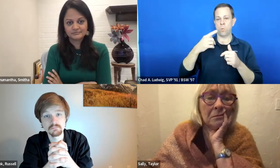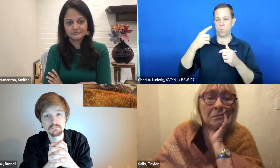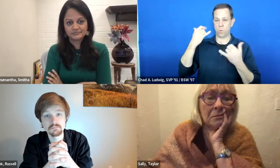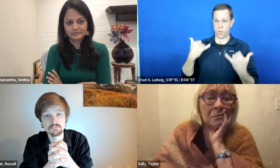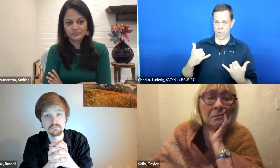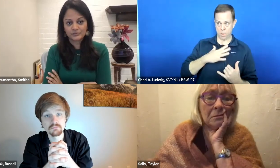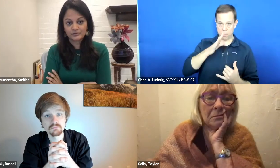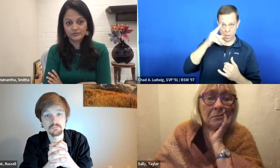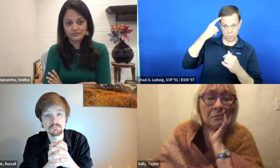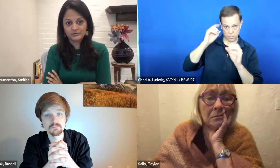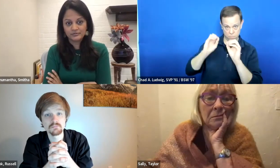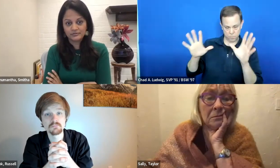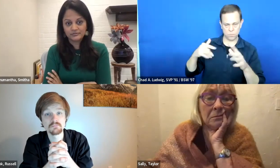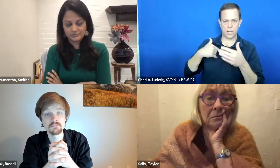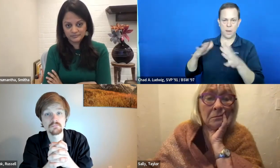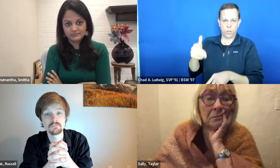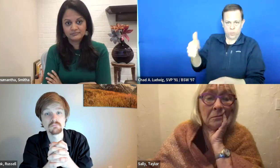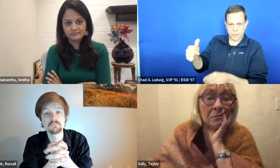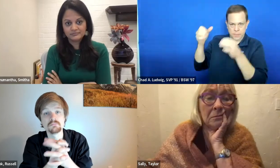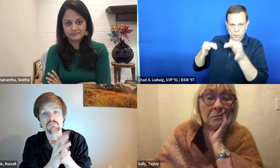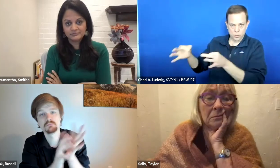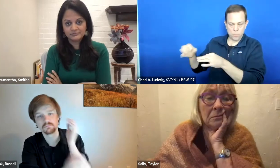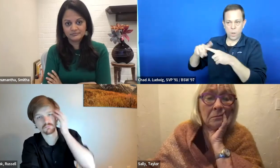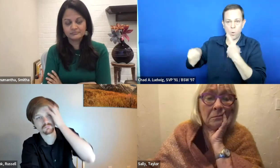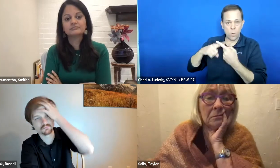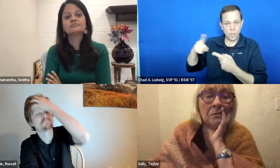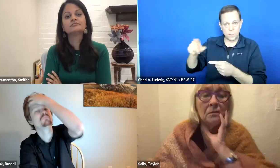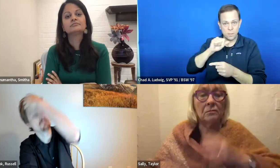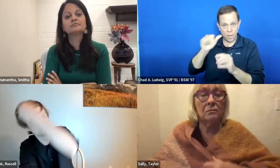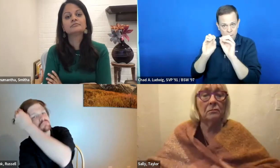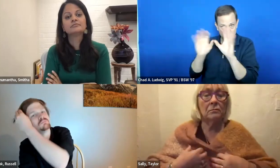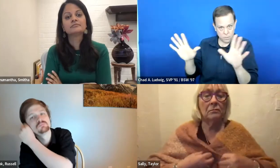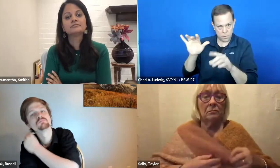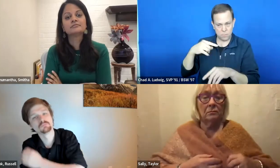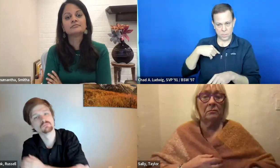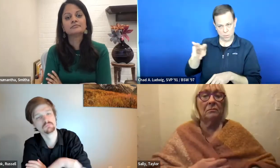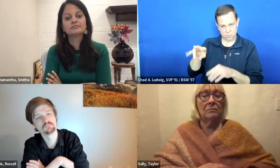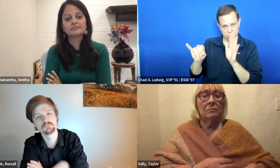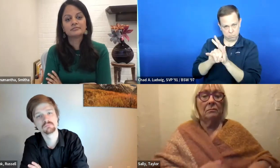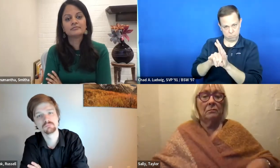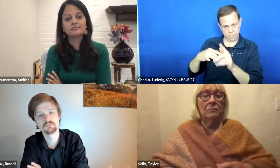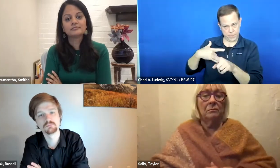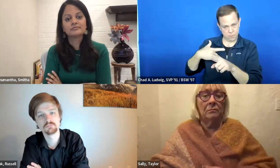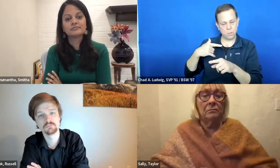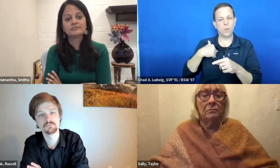but it helped me, well, for right now. You know, when my mom is thinking clearly, I'm able to--